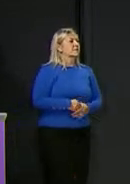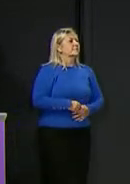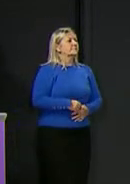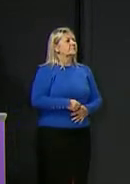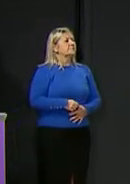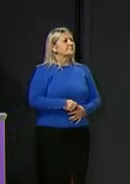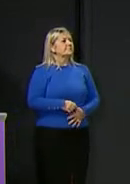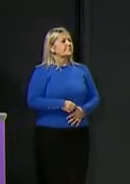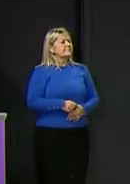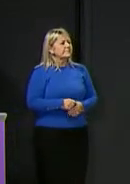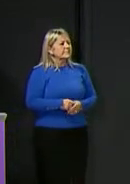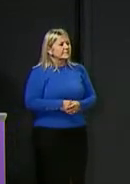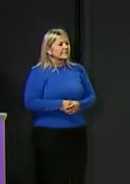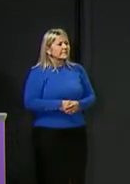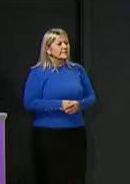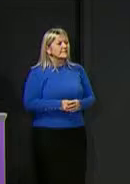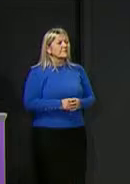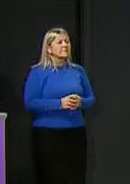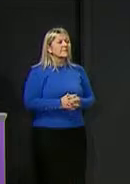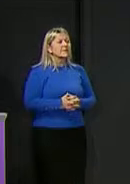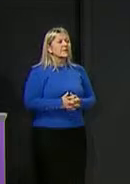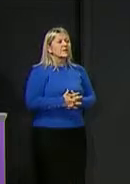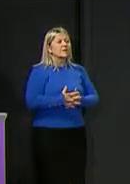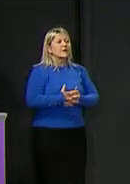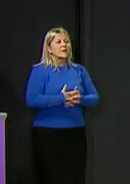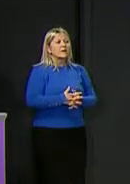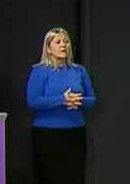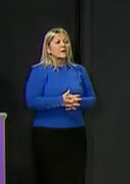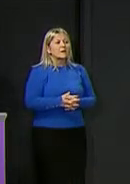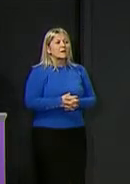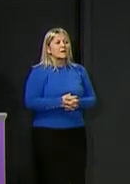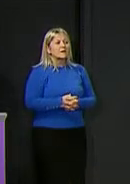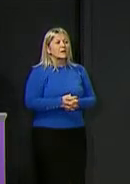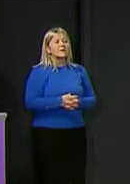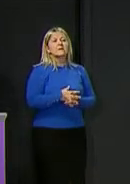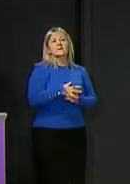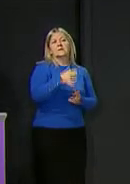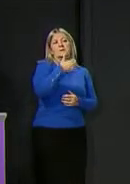Thank you First Minister. Can I just ask, this is maybe one for the Chief Medical Officer,